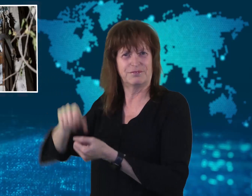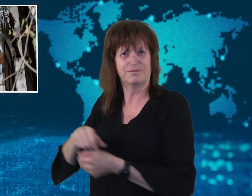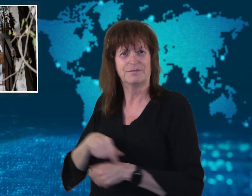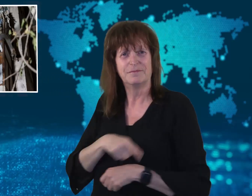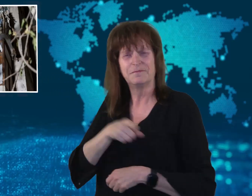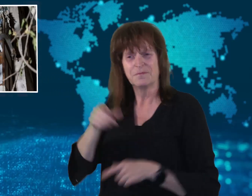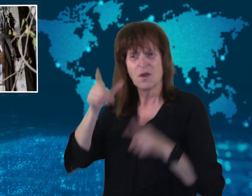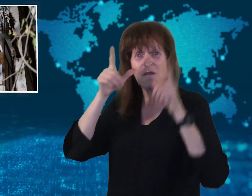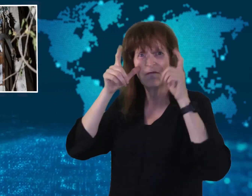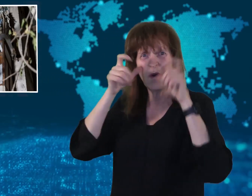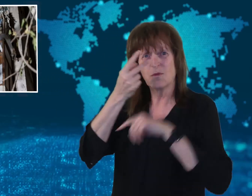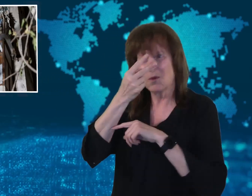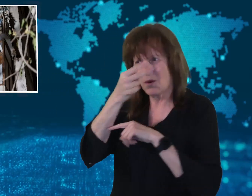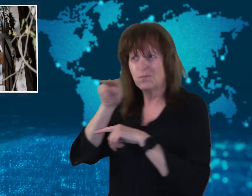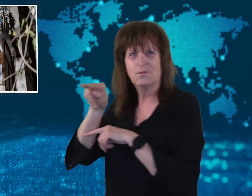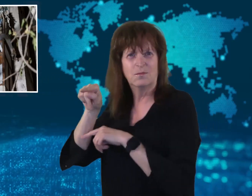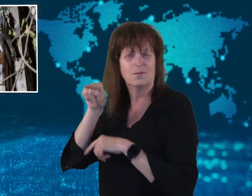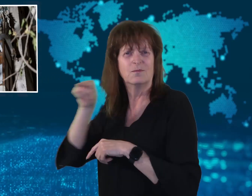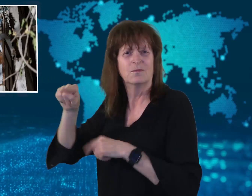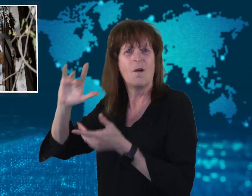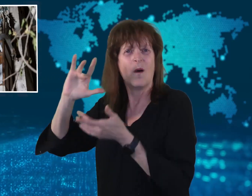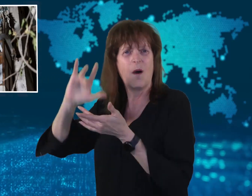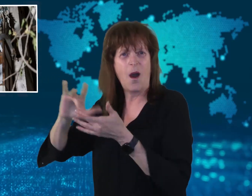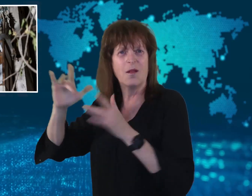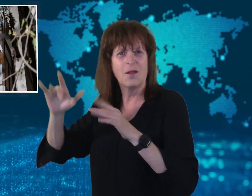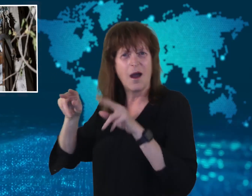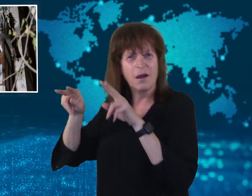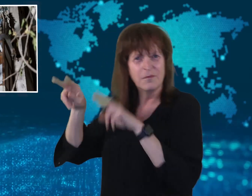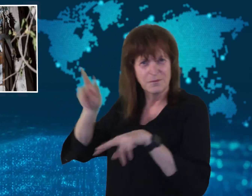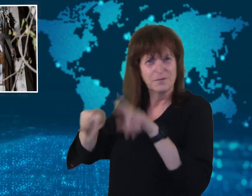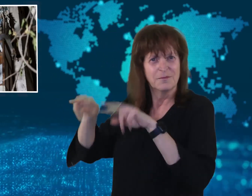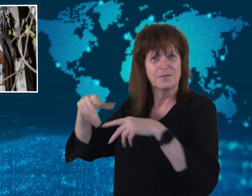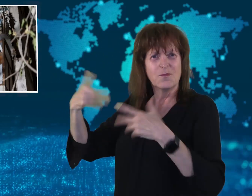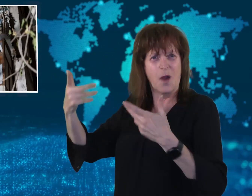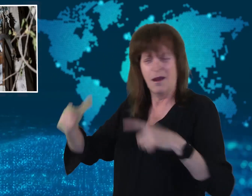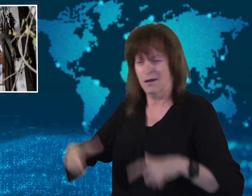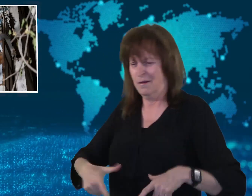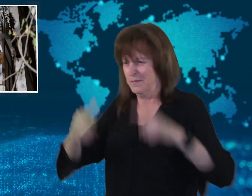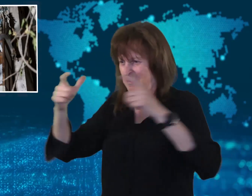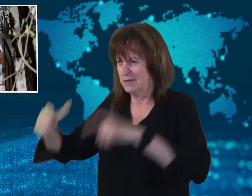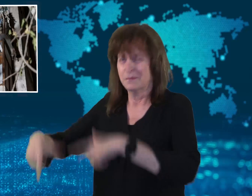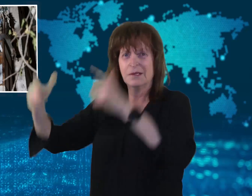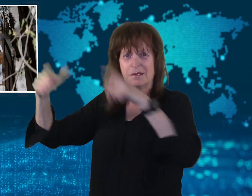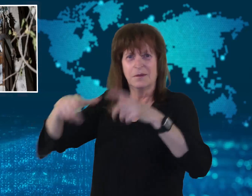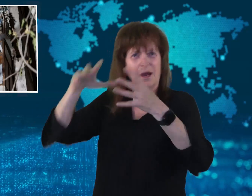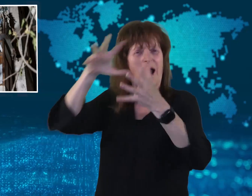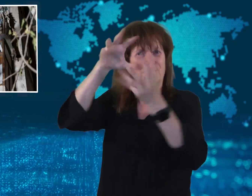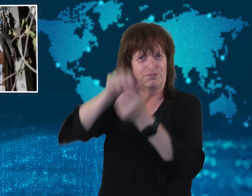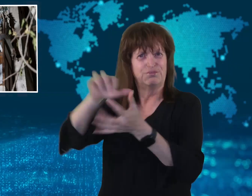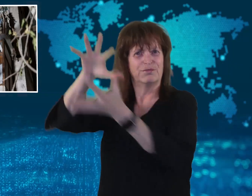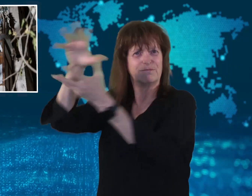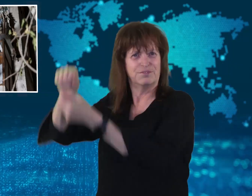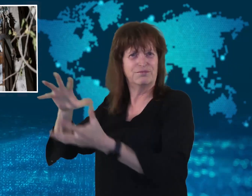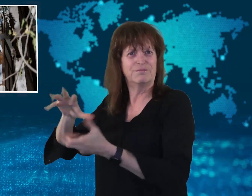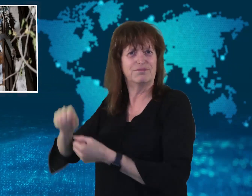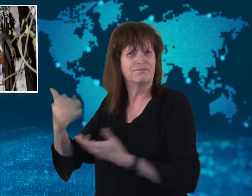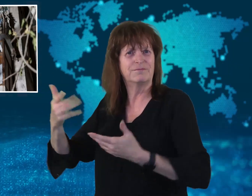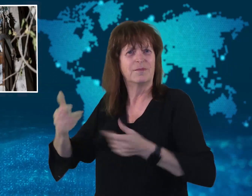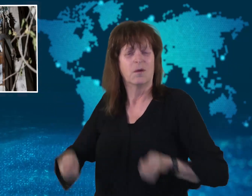At least four buildings were damaged.